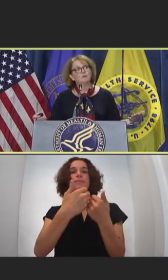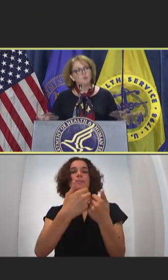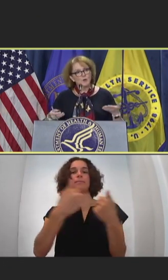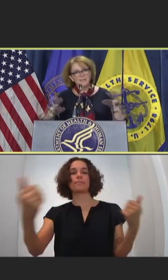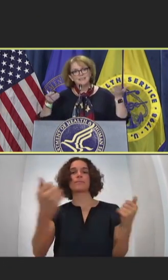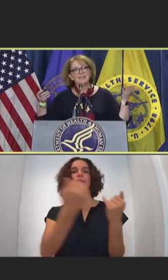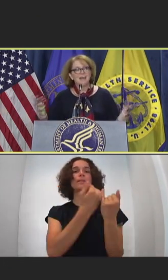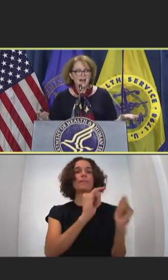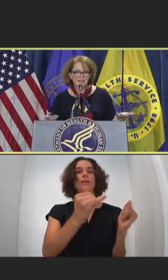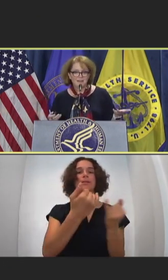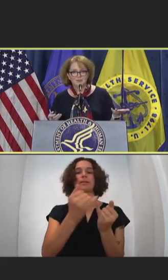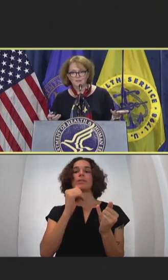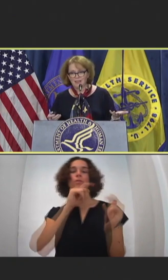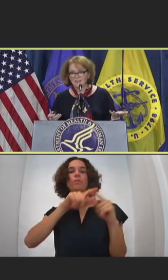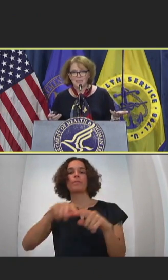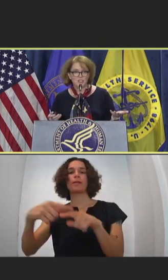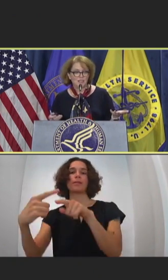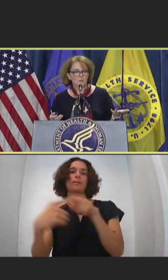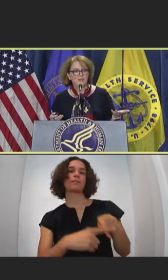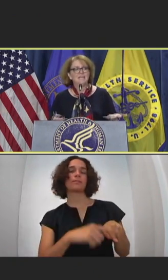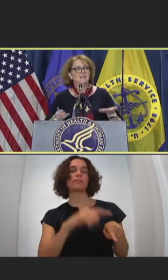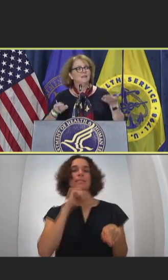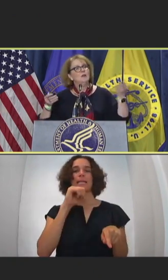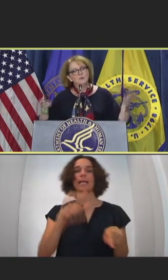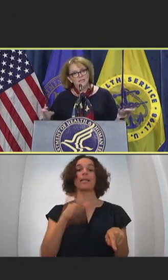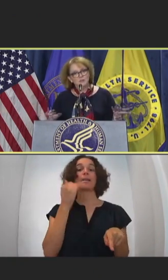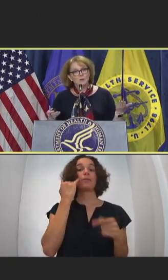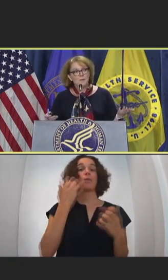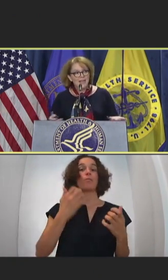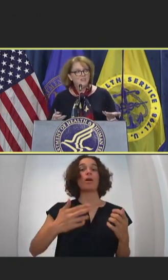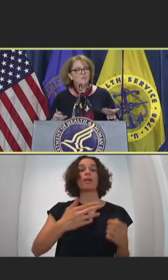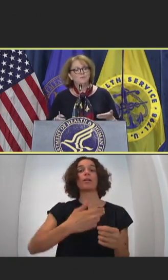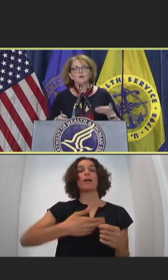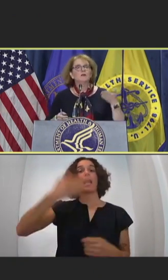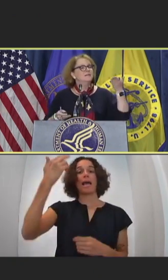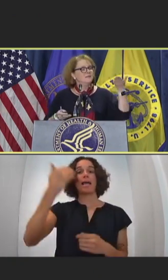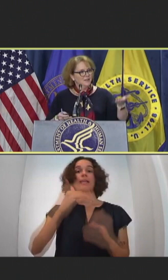going to get the high levels of vaccination that we need, we need to remind people that if all